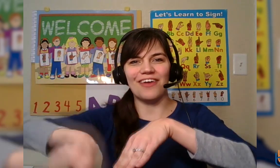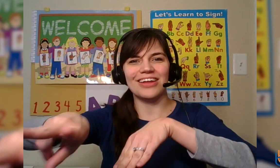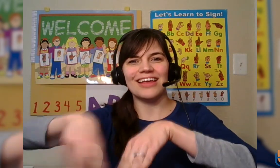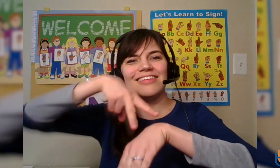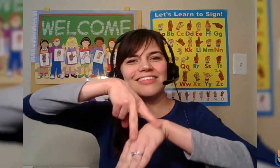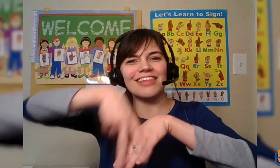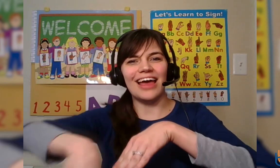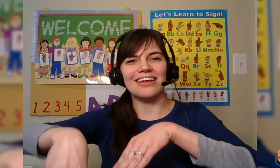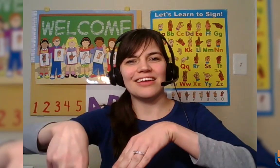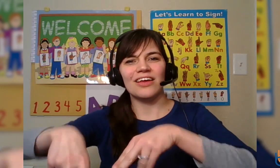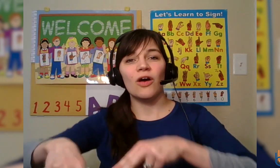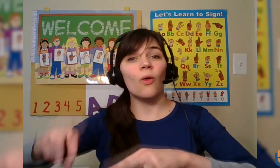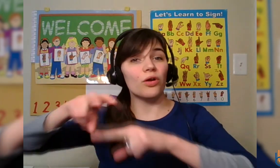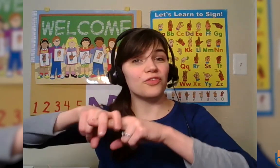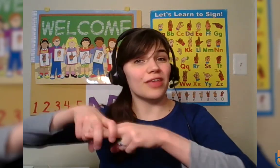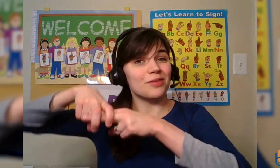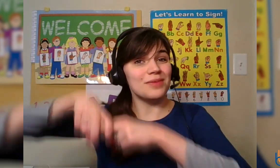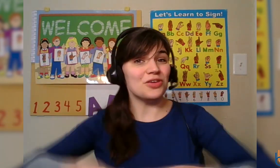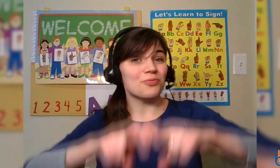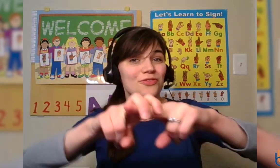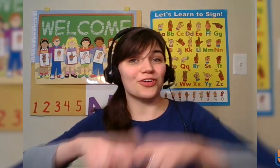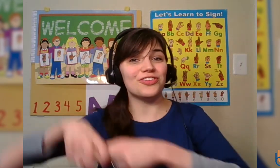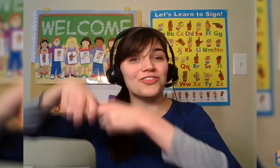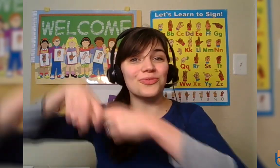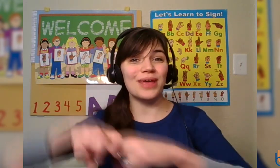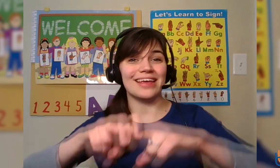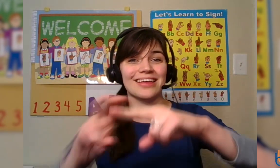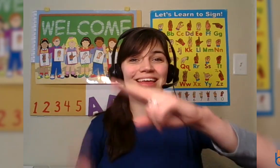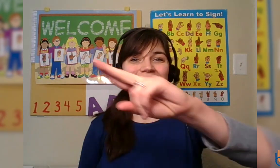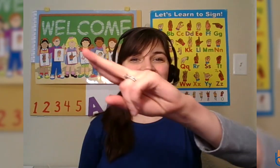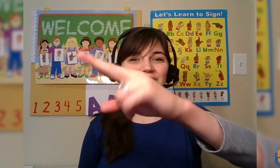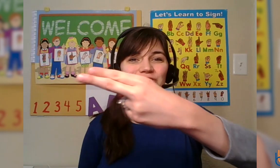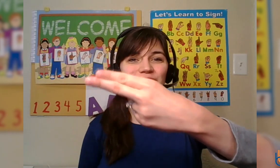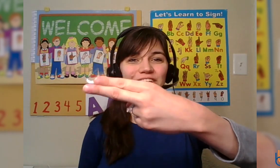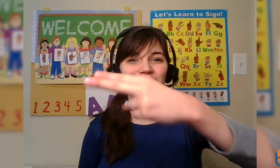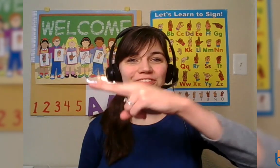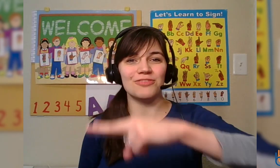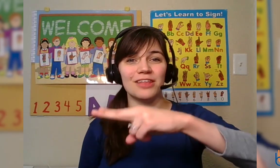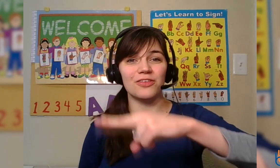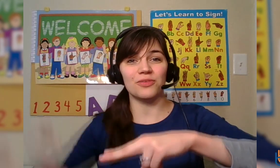slide. Or if you're like me, you prefer to swing. Take two fingers to make the swing,